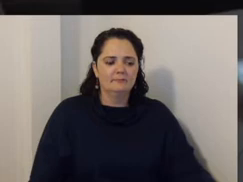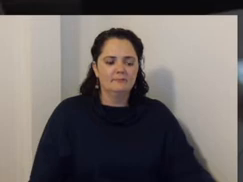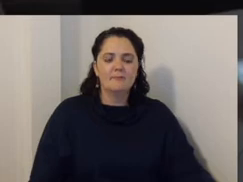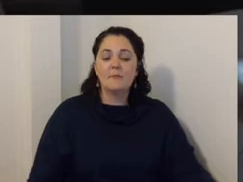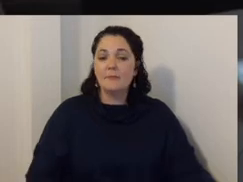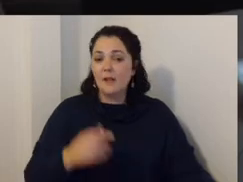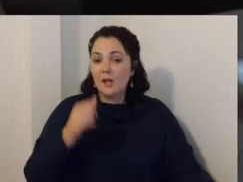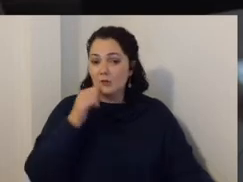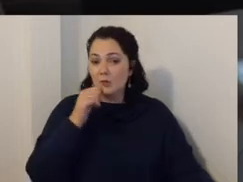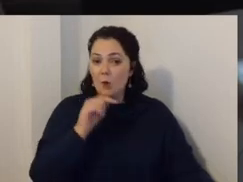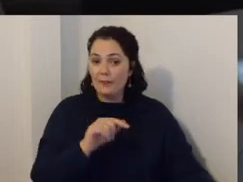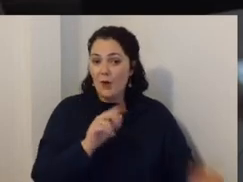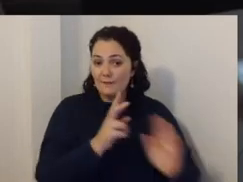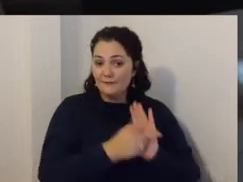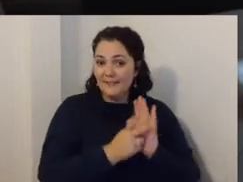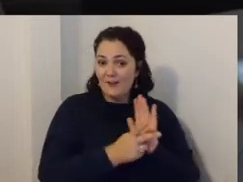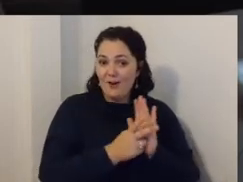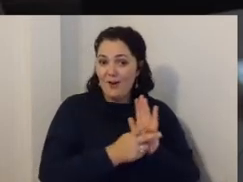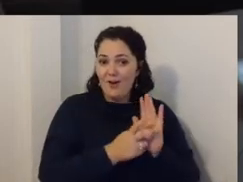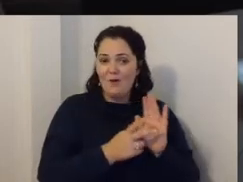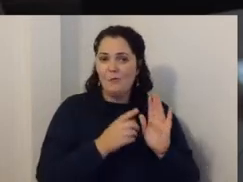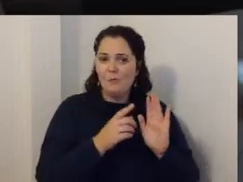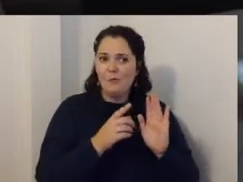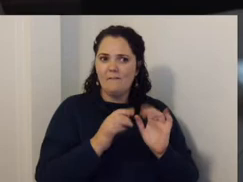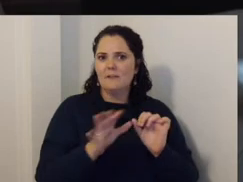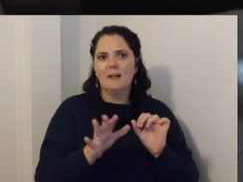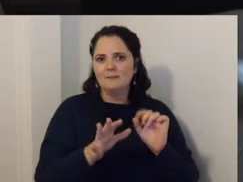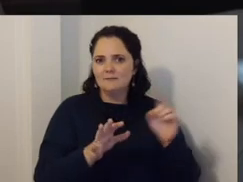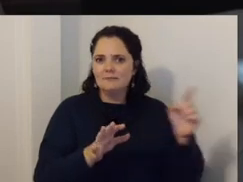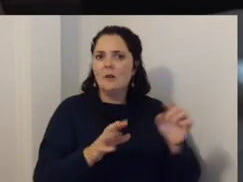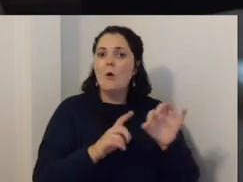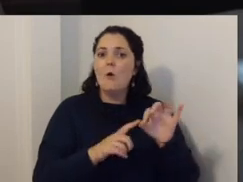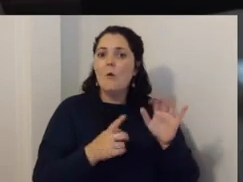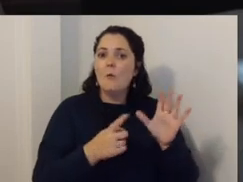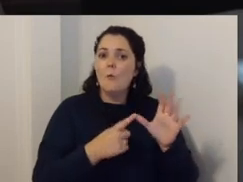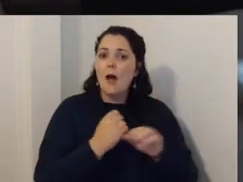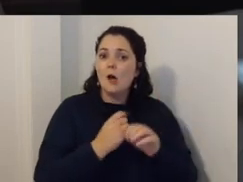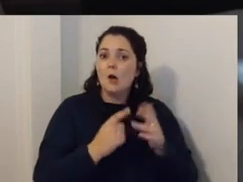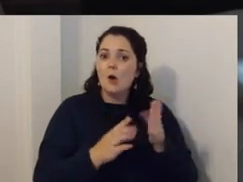um QAGOMA has been so wonderful to work with and they've been so good about taking these